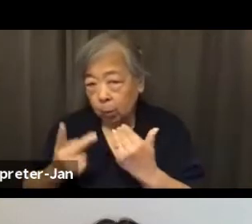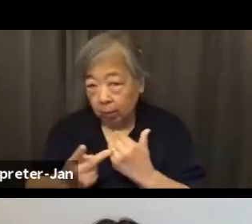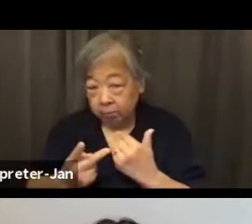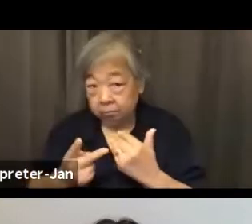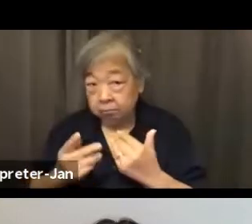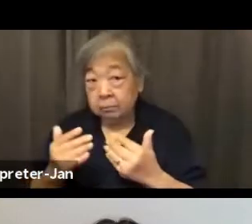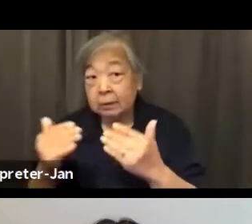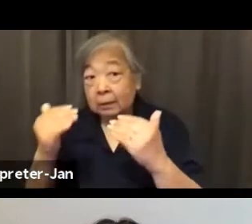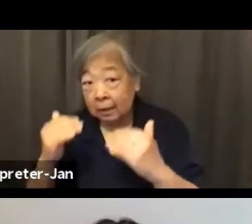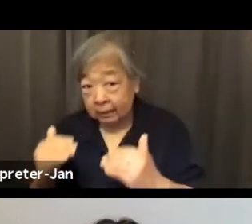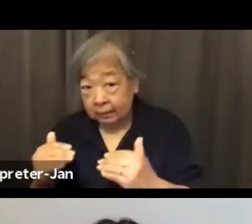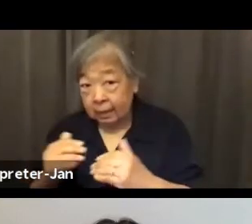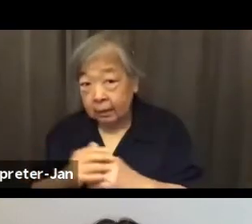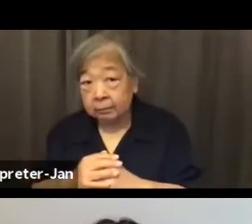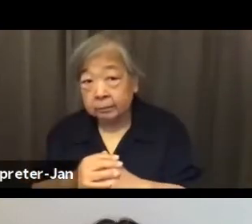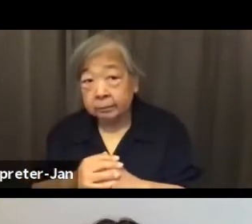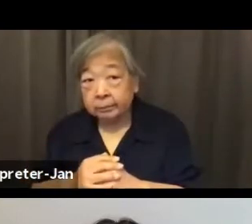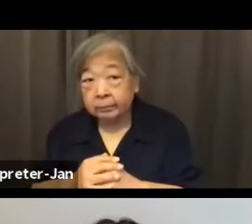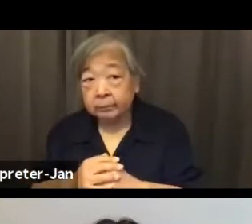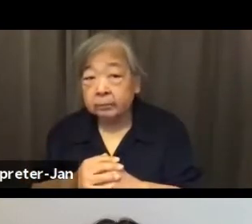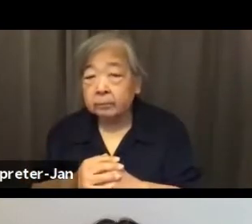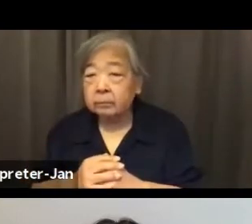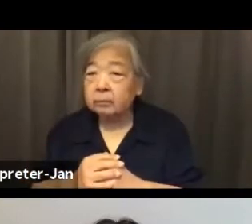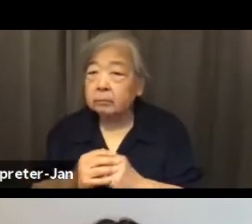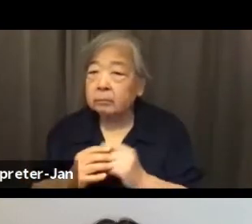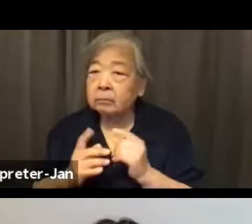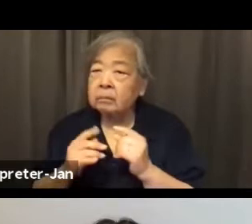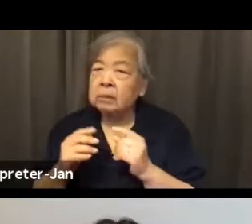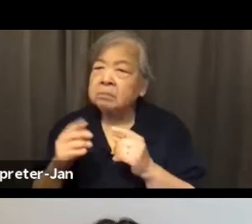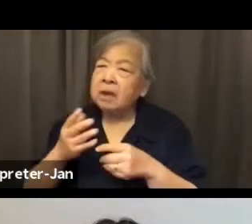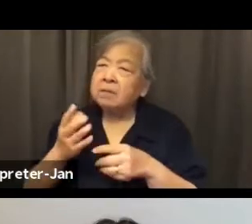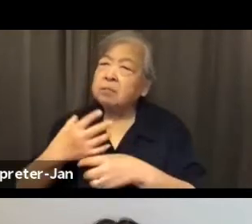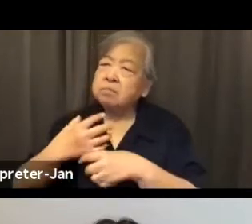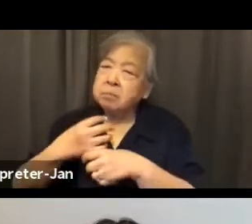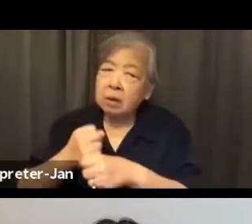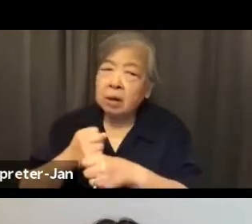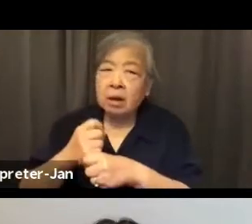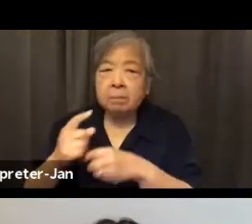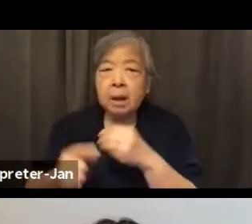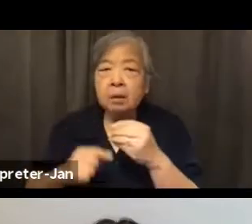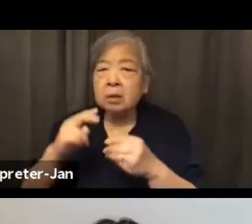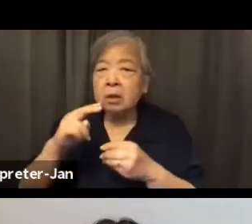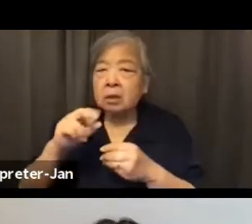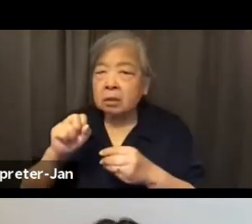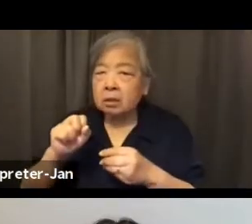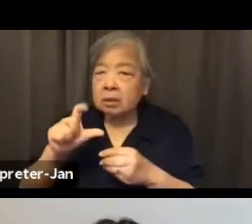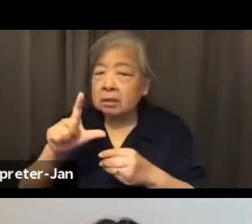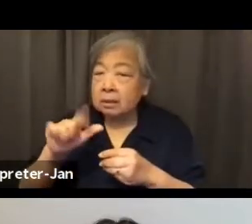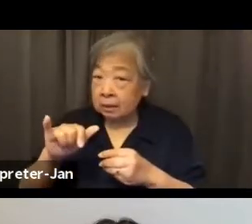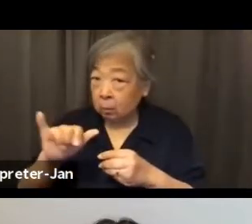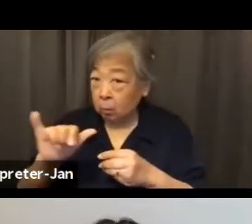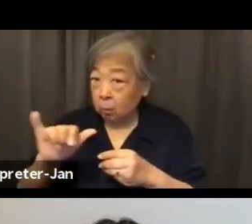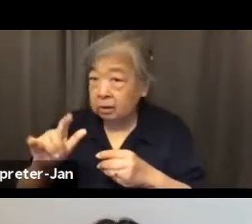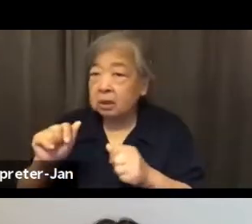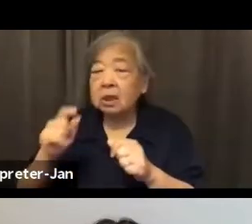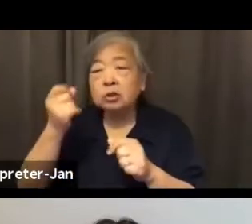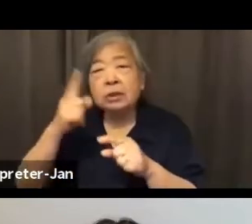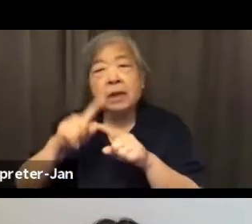So I'm going to give a bit of an overview about NSLI-Y first so you can understand the different components of this program.